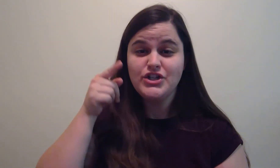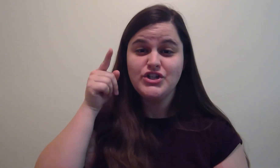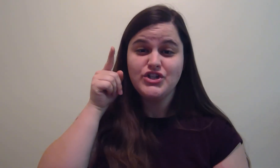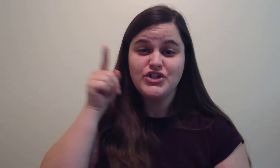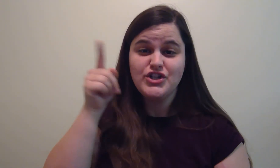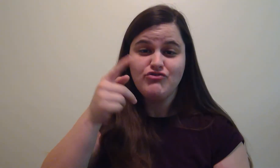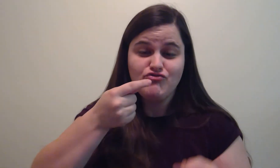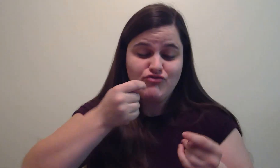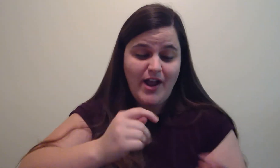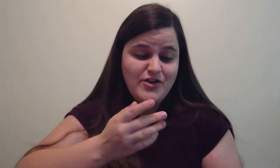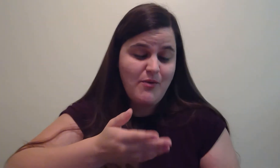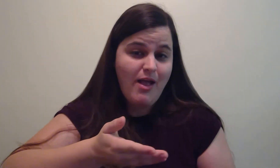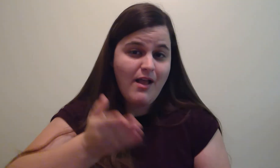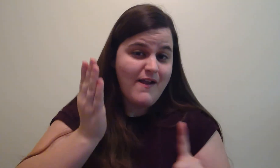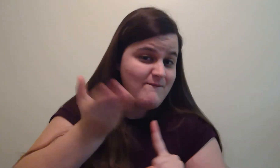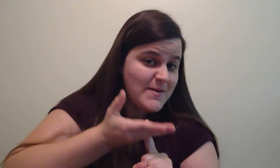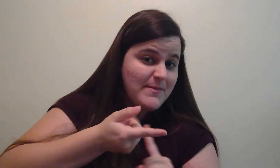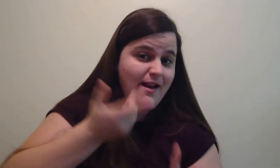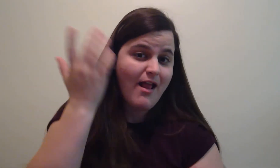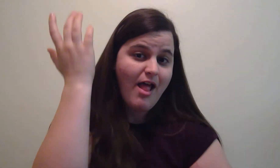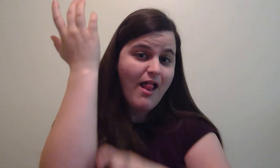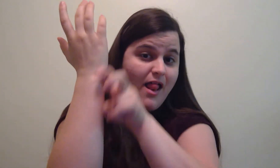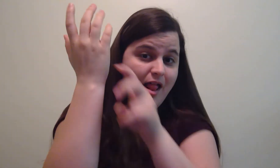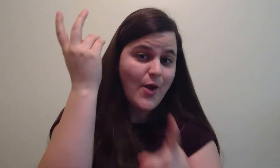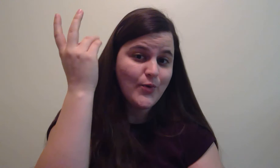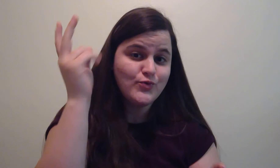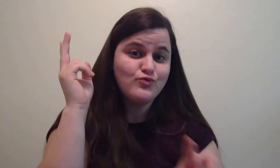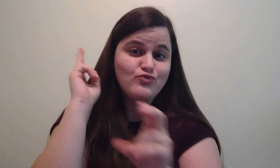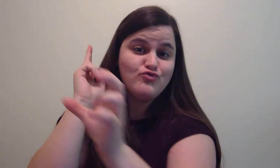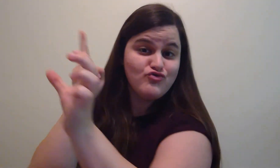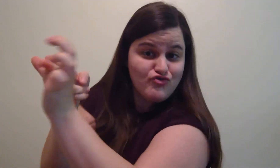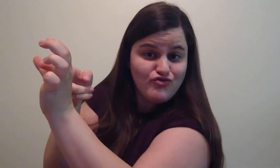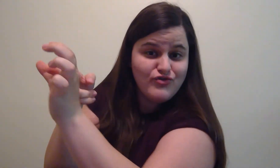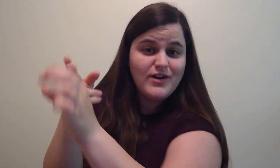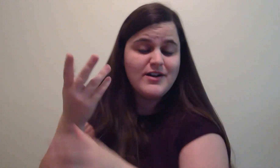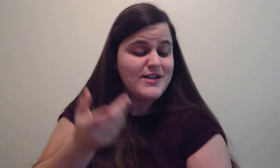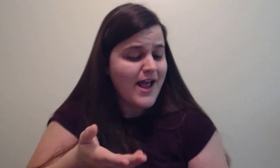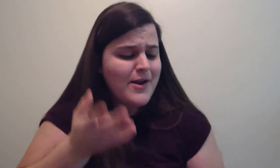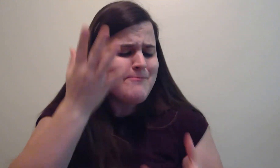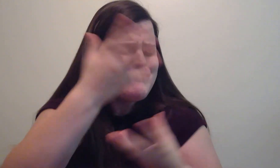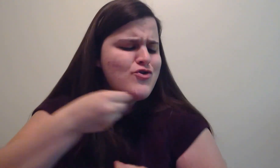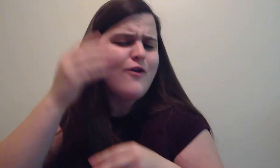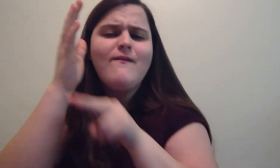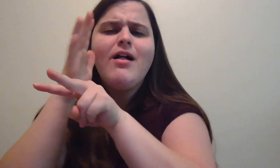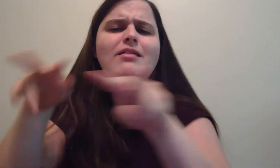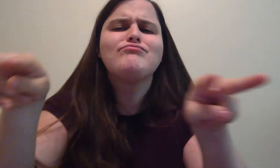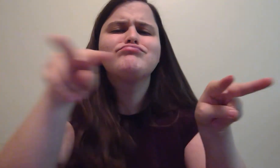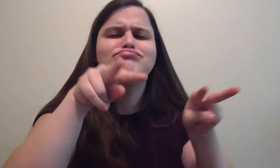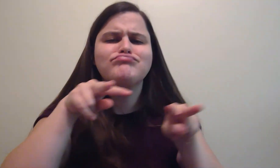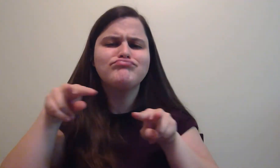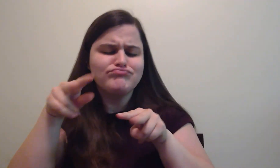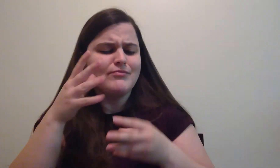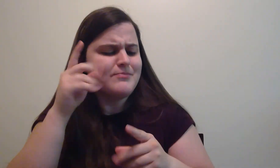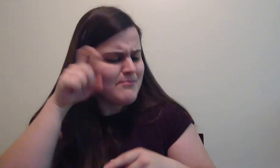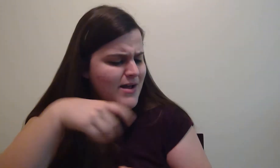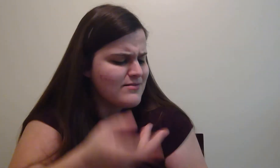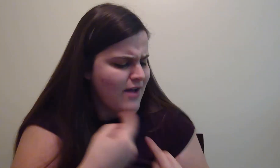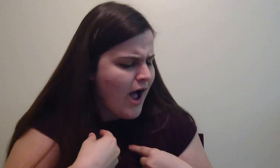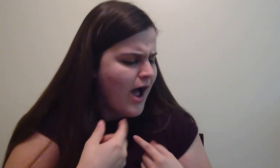She tried to get me to come up with her too. "Bryce, come on! You won't believe the colors!